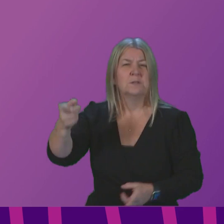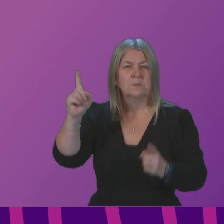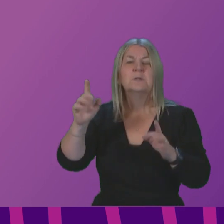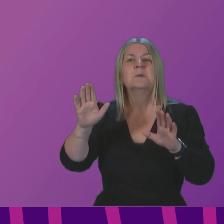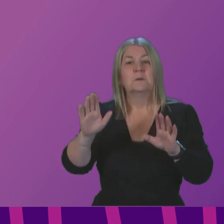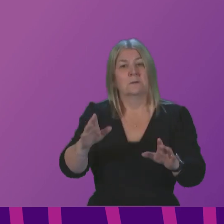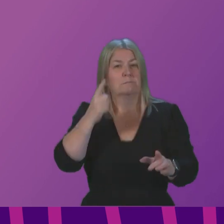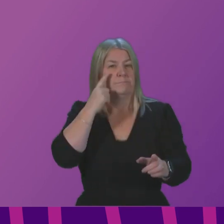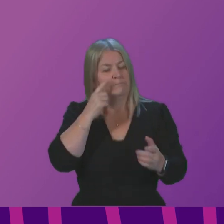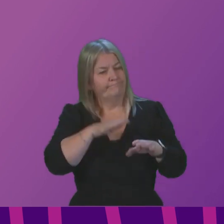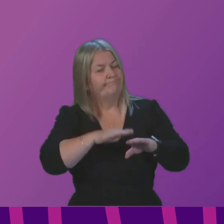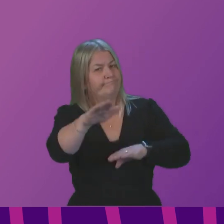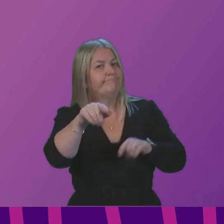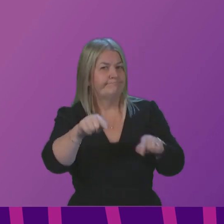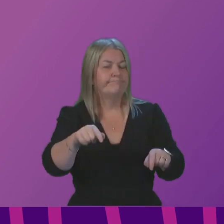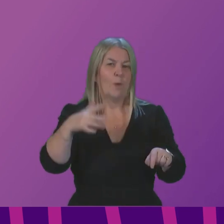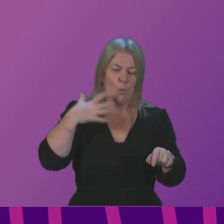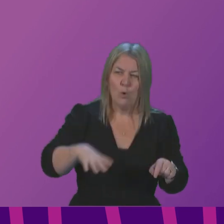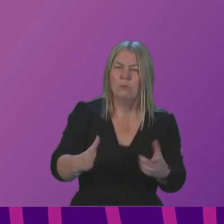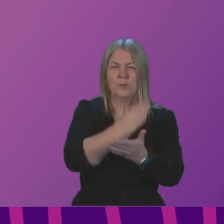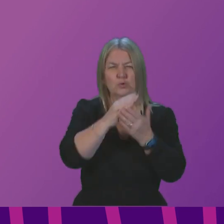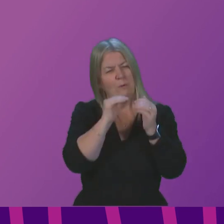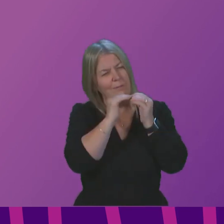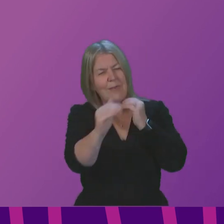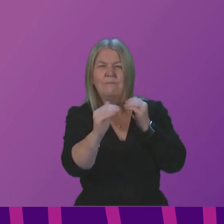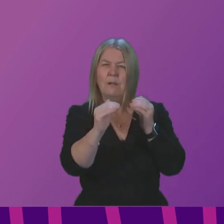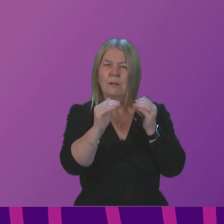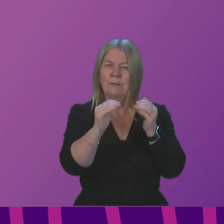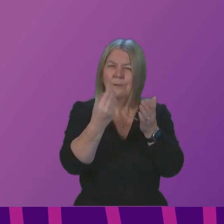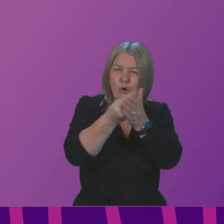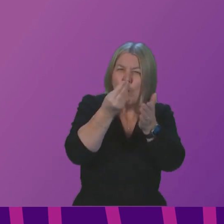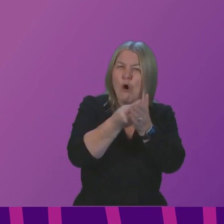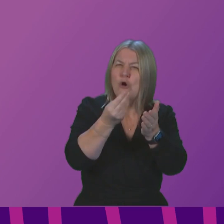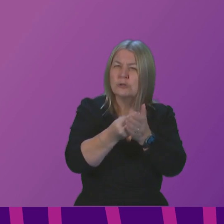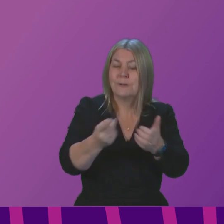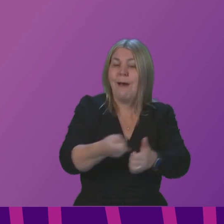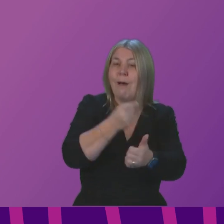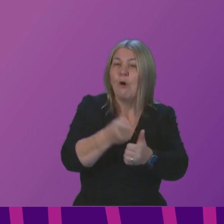of minimum unit price that remains effective in reducing alcohol harms. At the point when